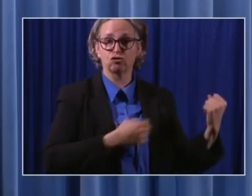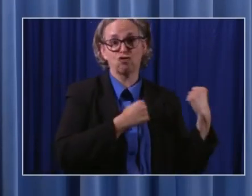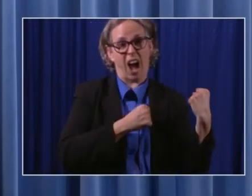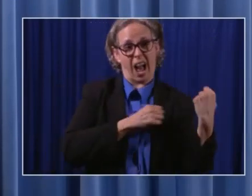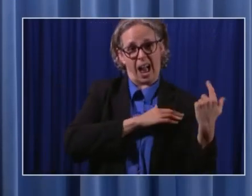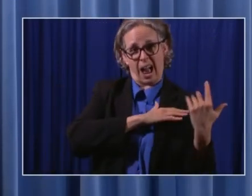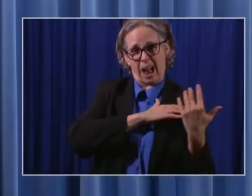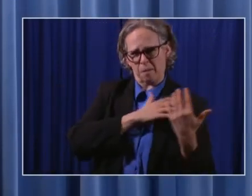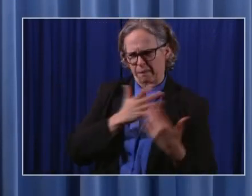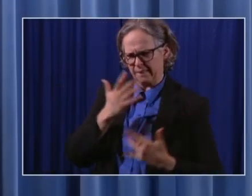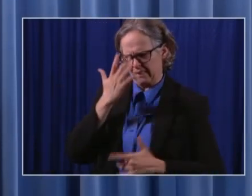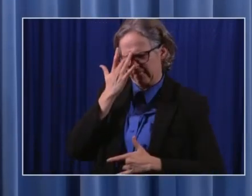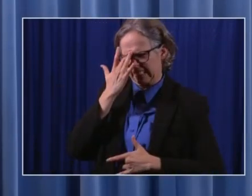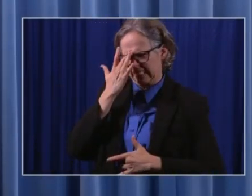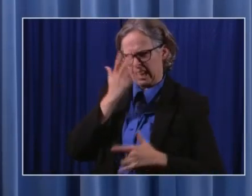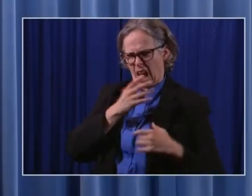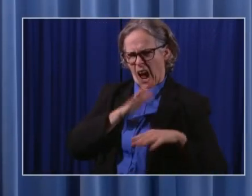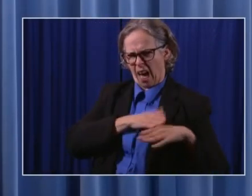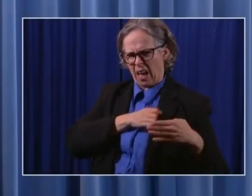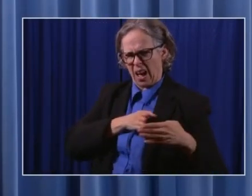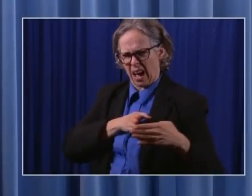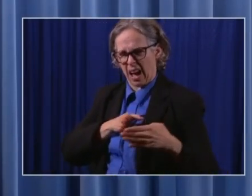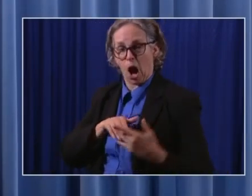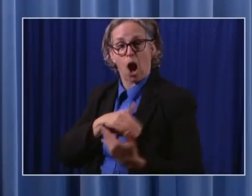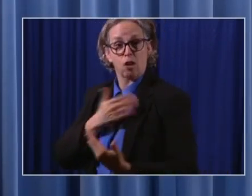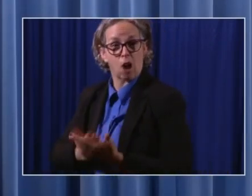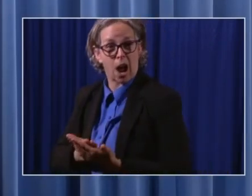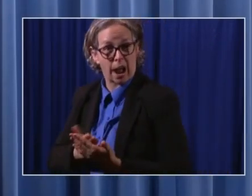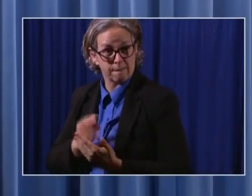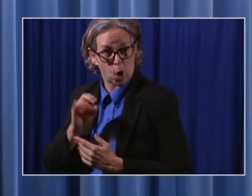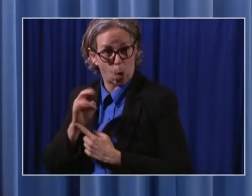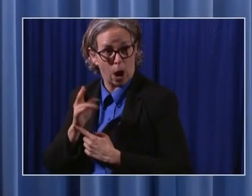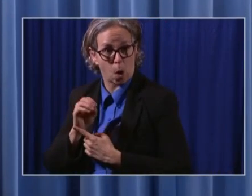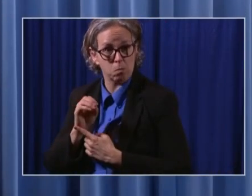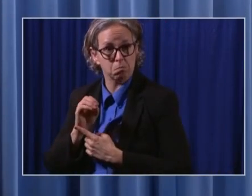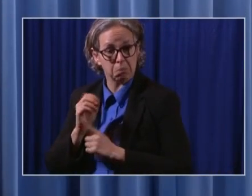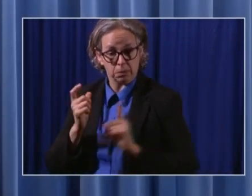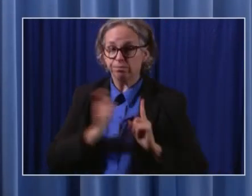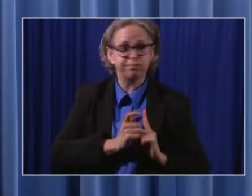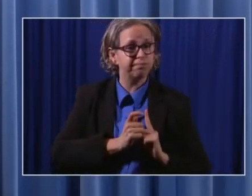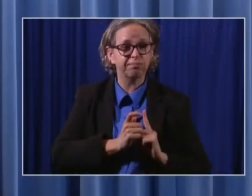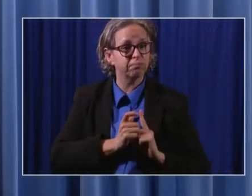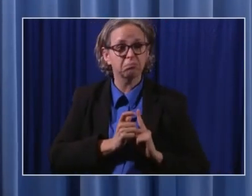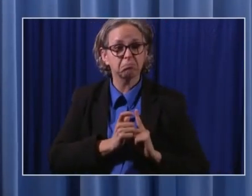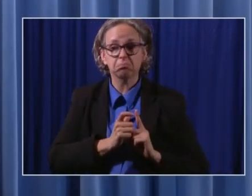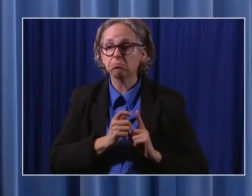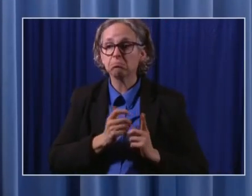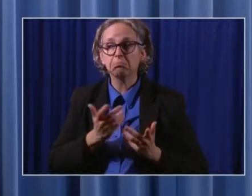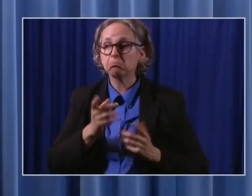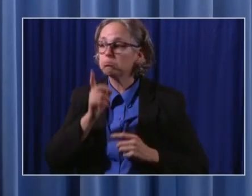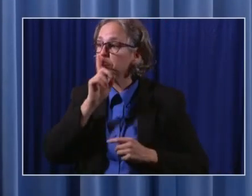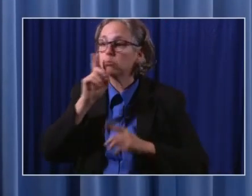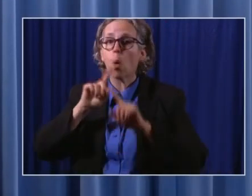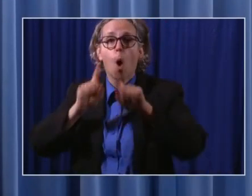THERE AND WHERE OUR PROBLEMS ARE . TWO YOUNG WOMAN TRAVELED OUT OF STATE TO TEXAS. THEY BECAME SICK AFTER DRIVING BACK TOGETHER.